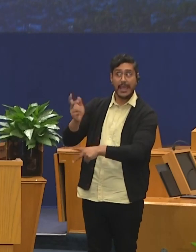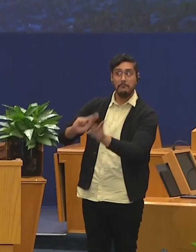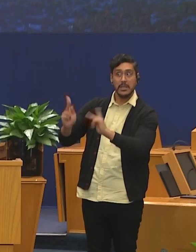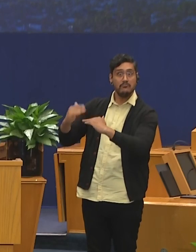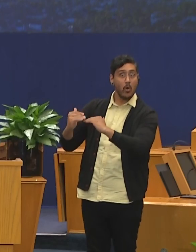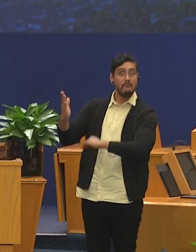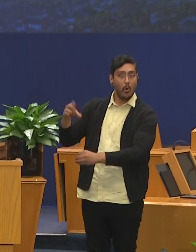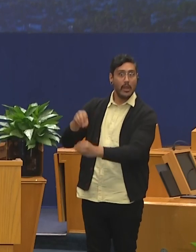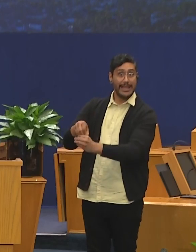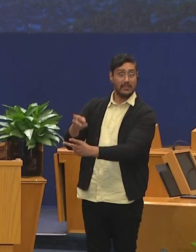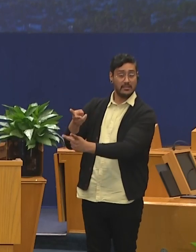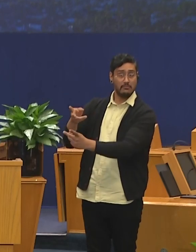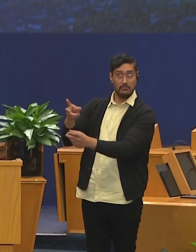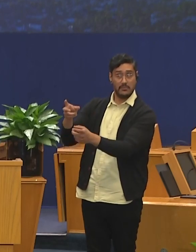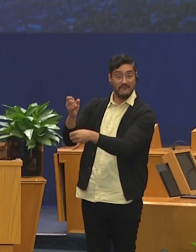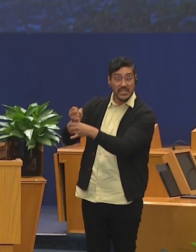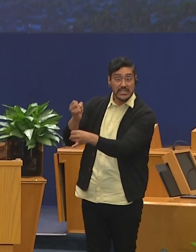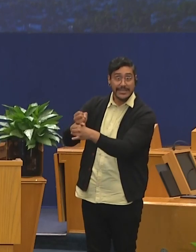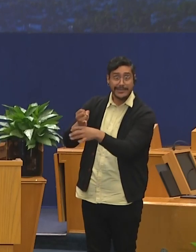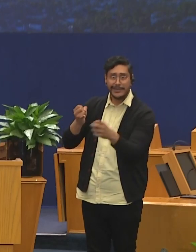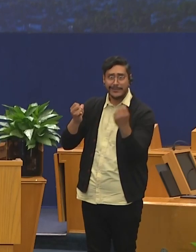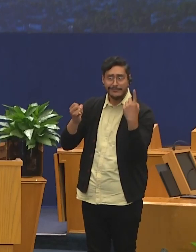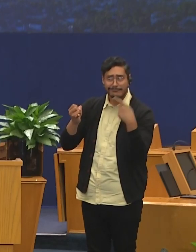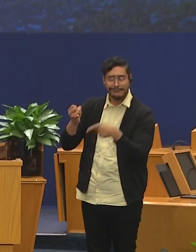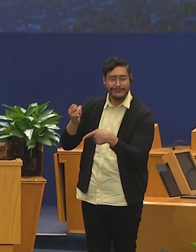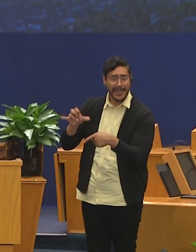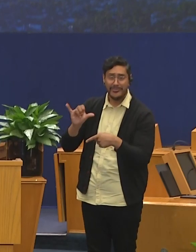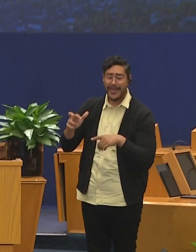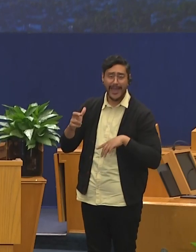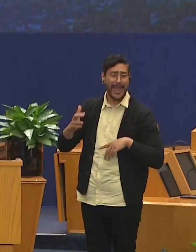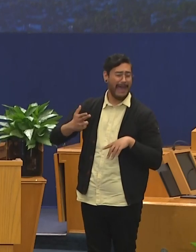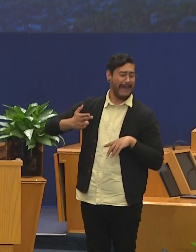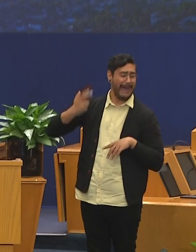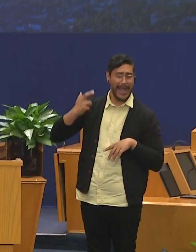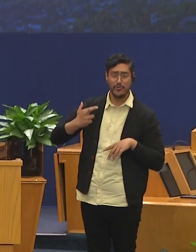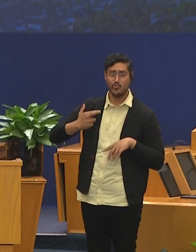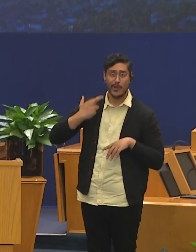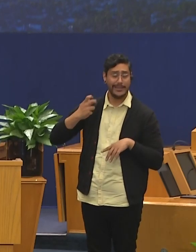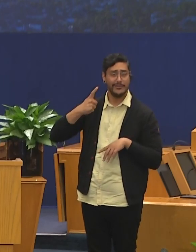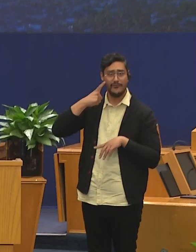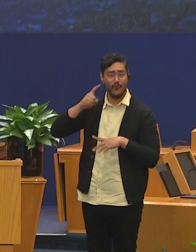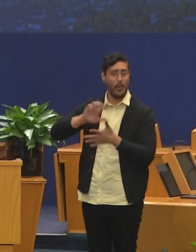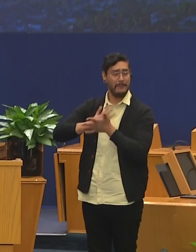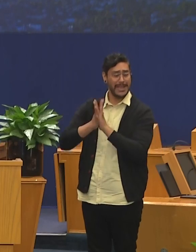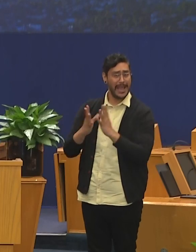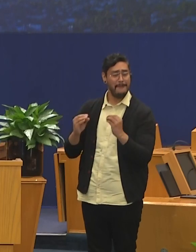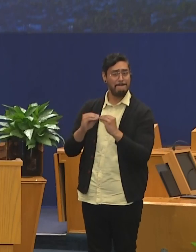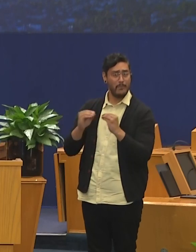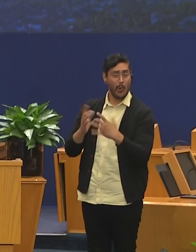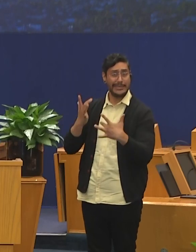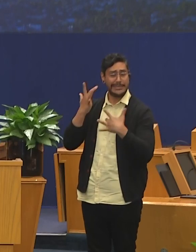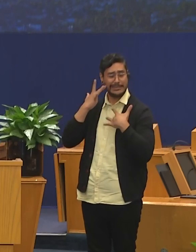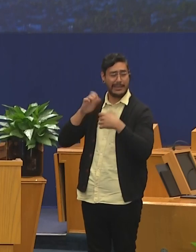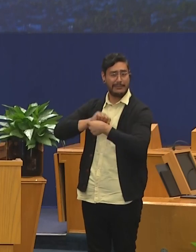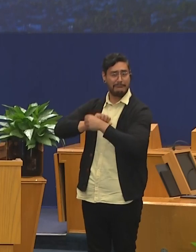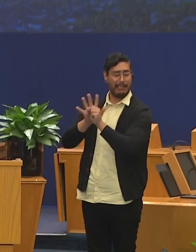A FACILITY, YOU CAN SEE THAT THE RISK FOR THERE BEING EXPOSURES